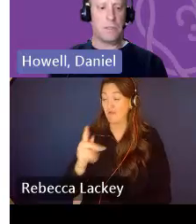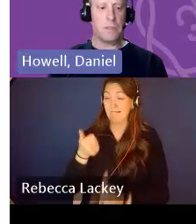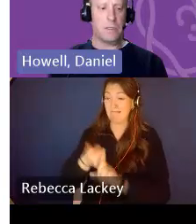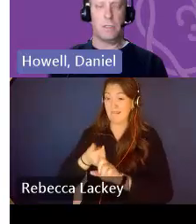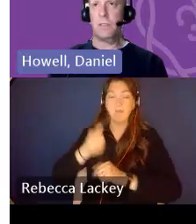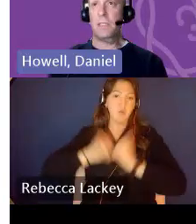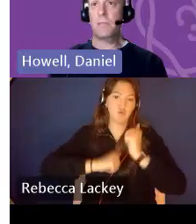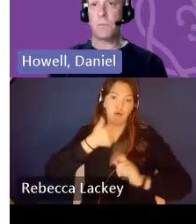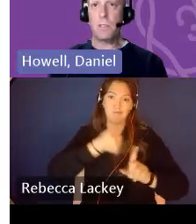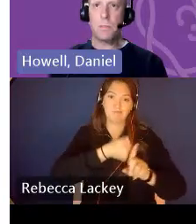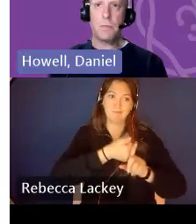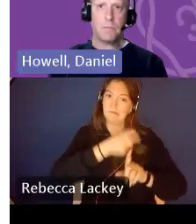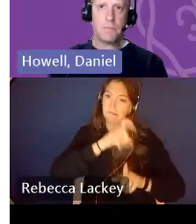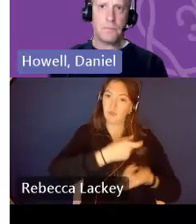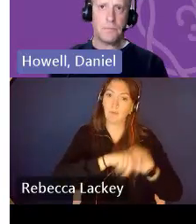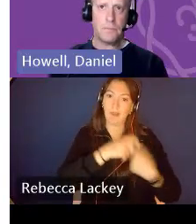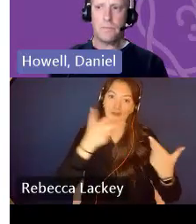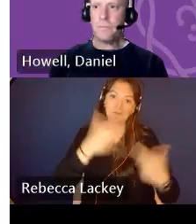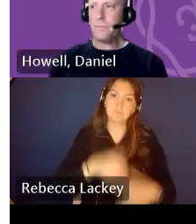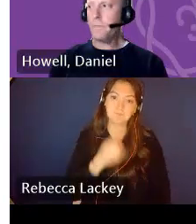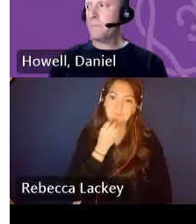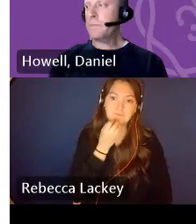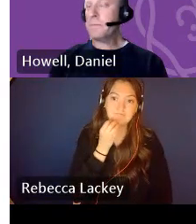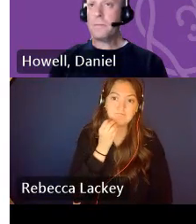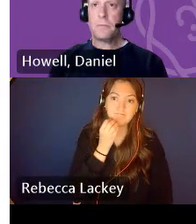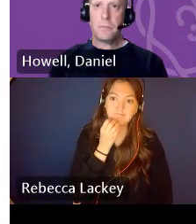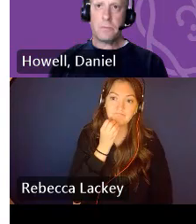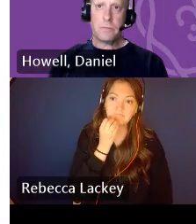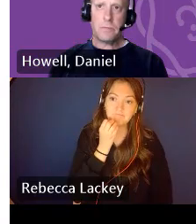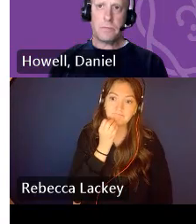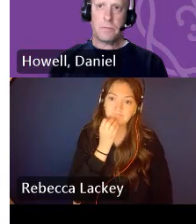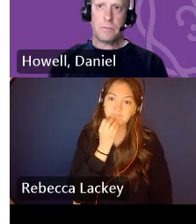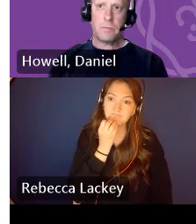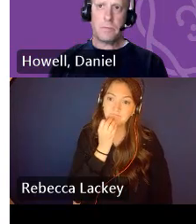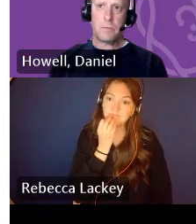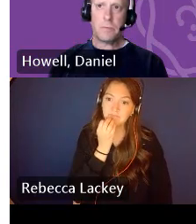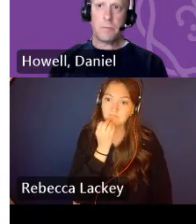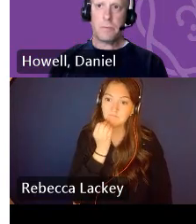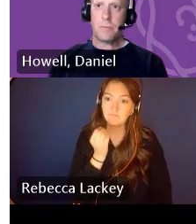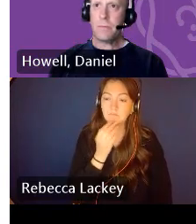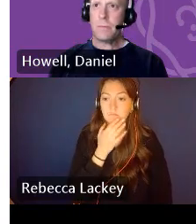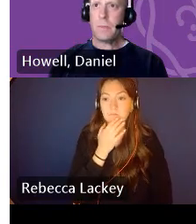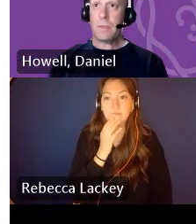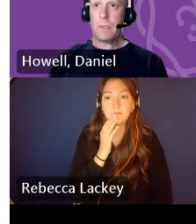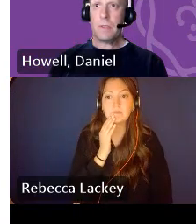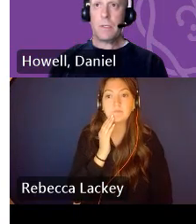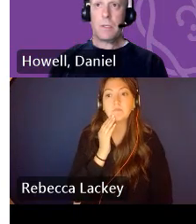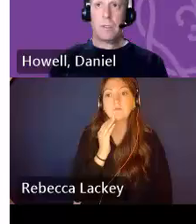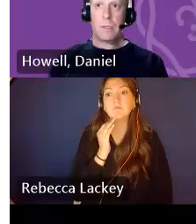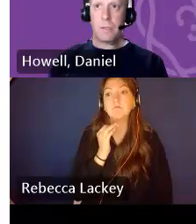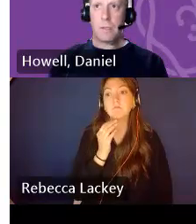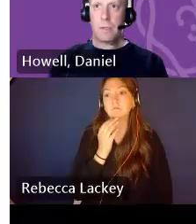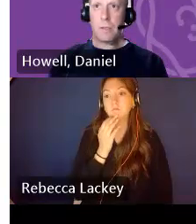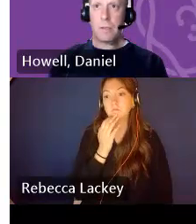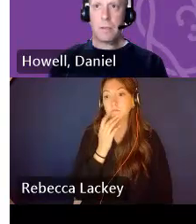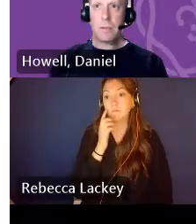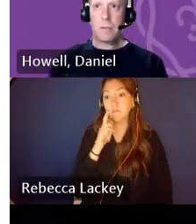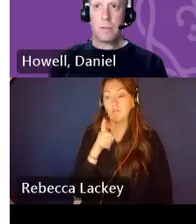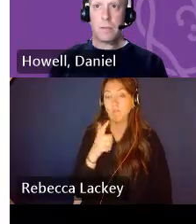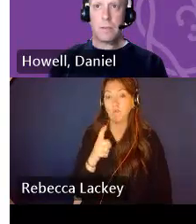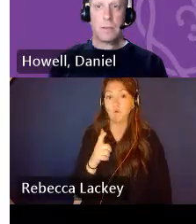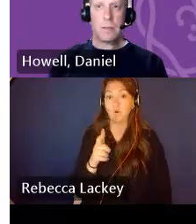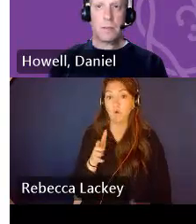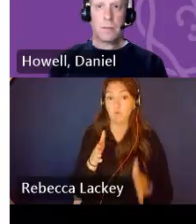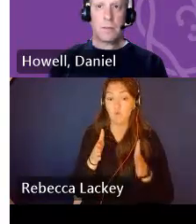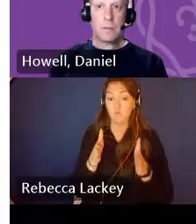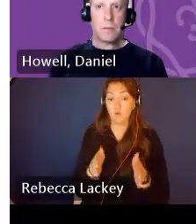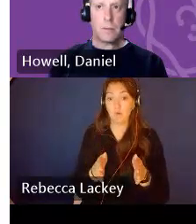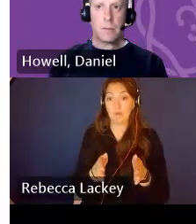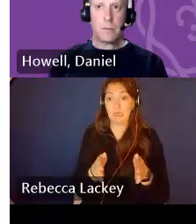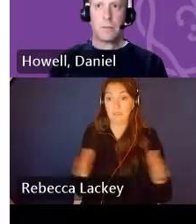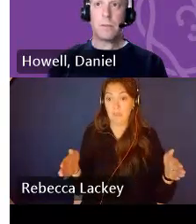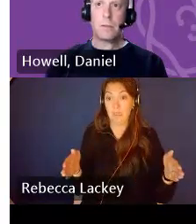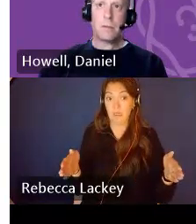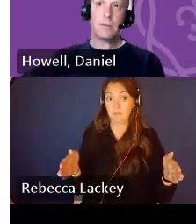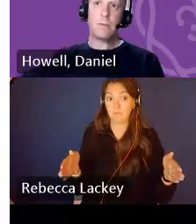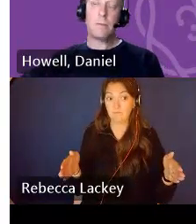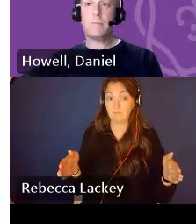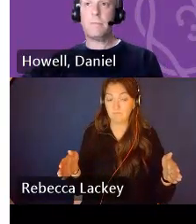is is in need of replacement. And and as far as extending or expanding the scope of the project,